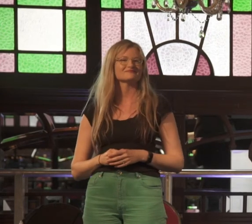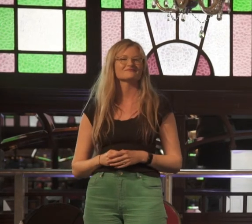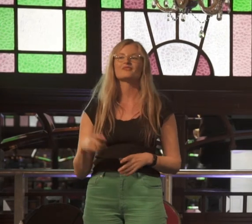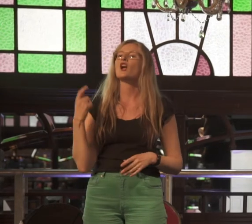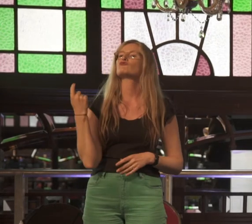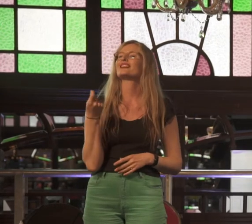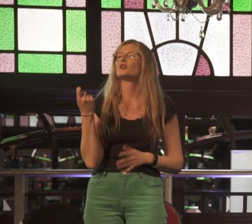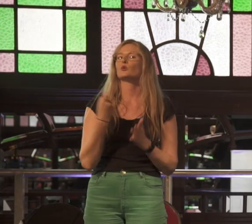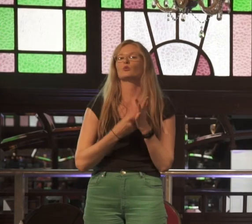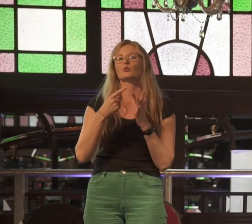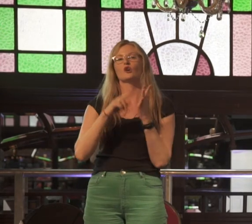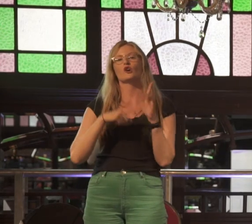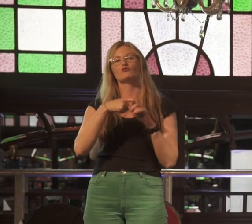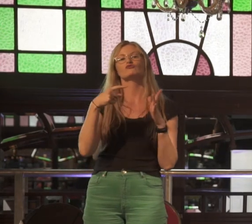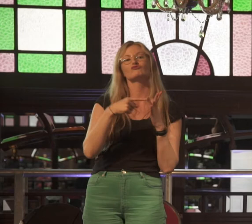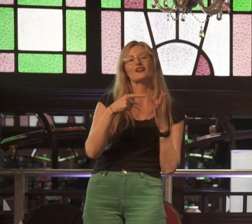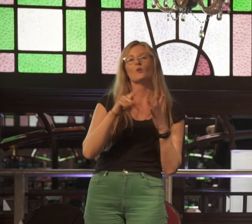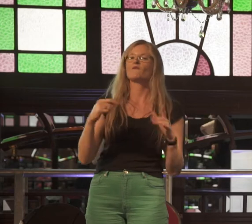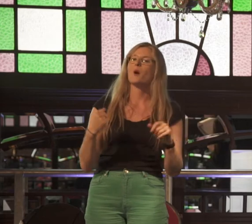And Rinkoo Barpaga for Made in India/Britain.